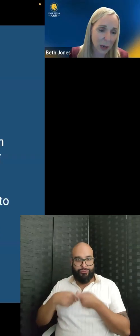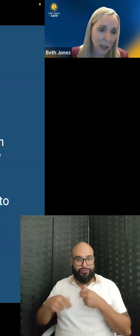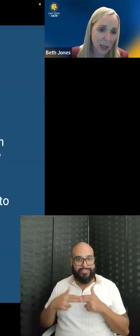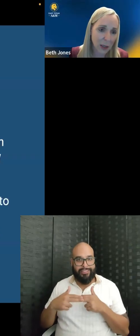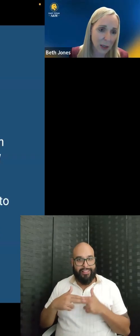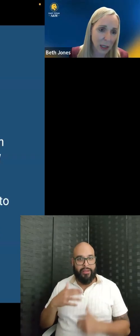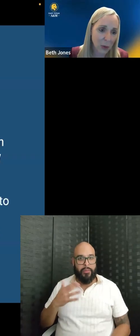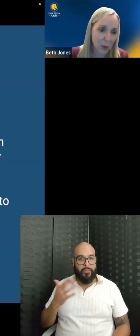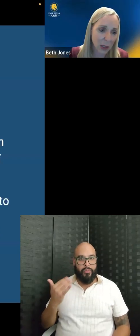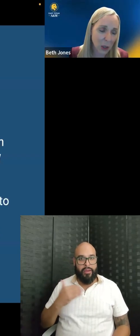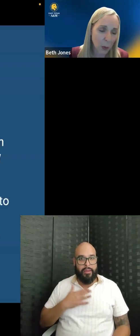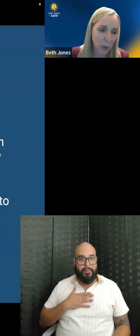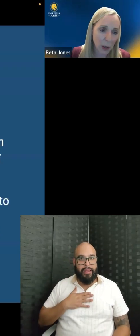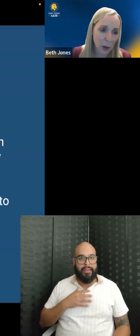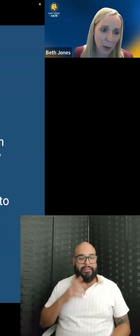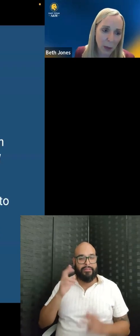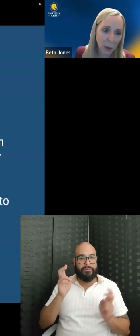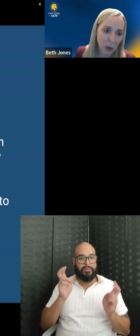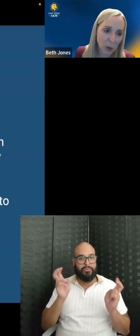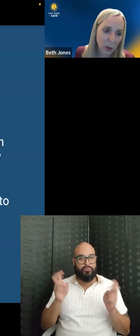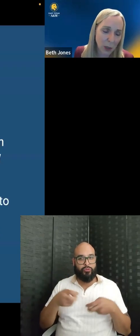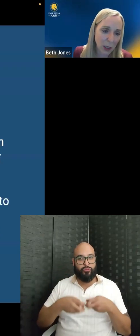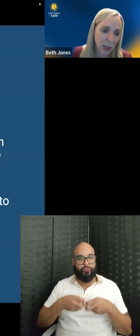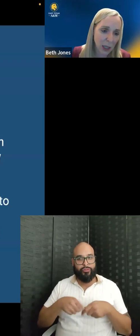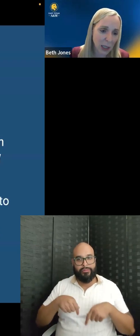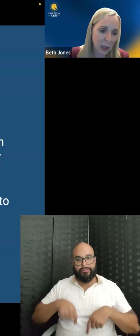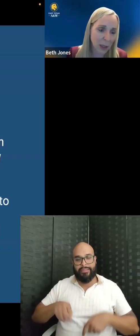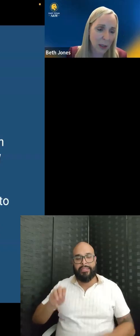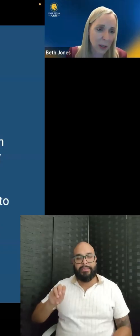May is needing to run this, so May, would you switch it to the next slide, please?